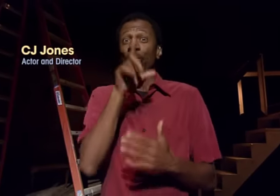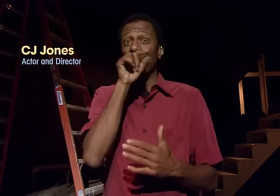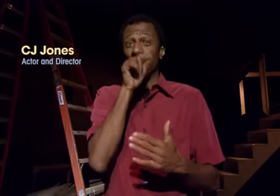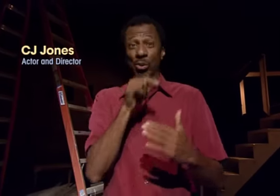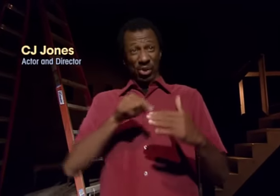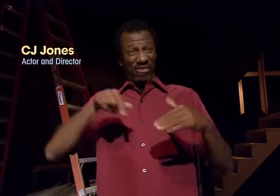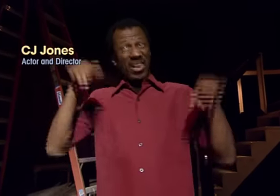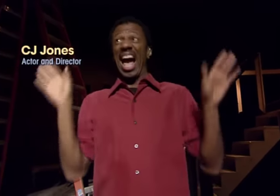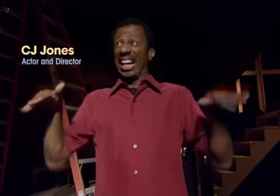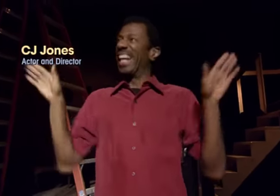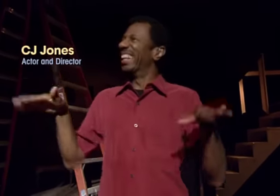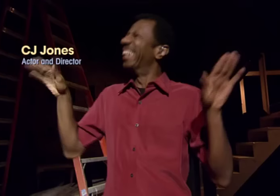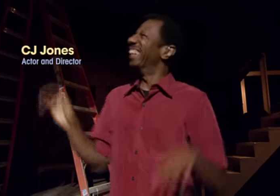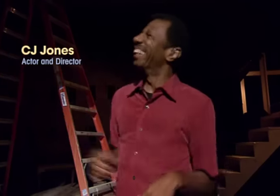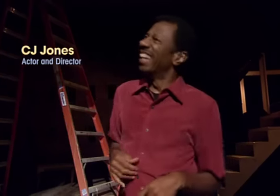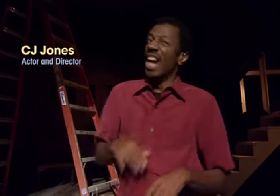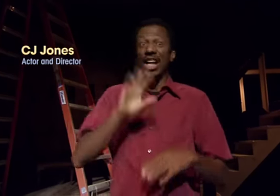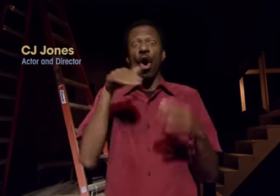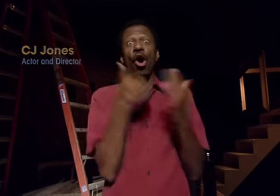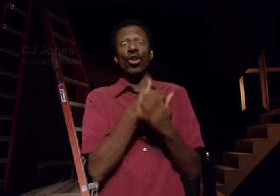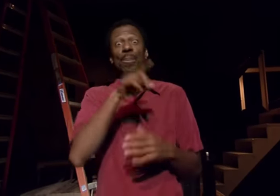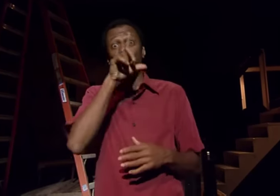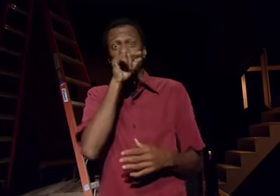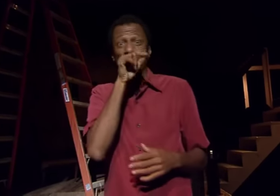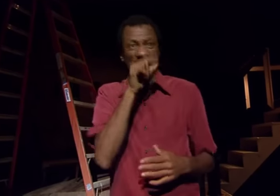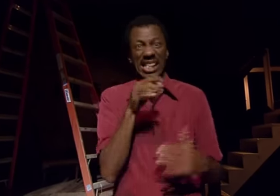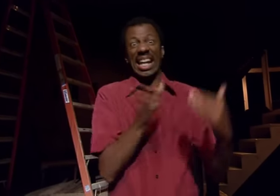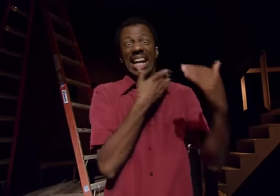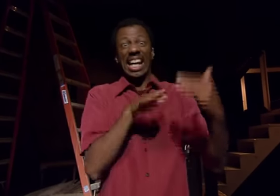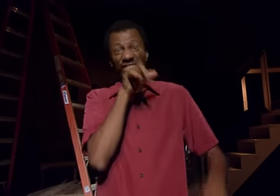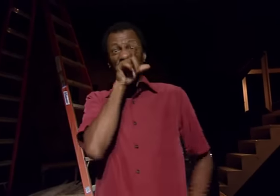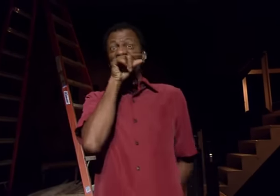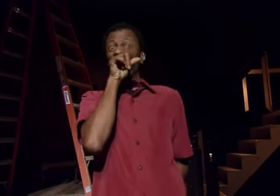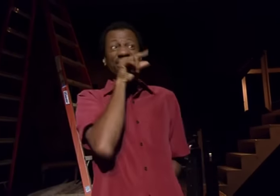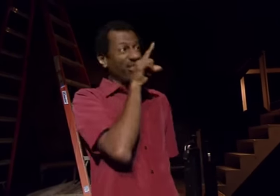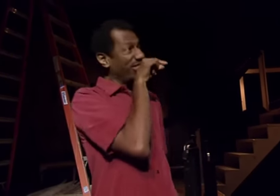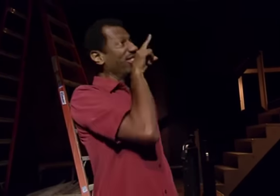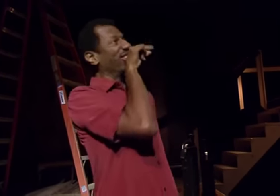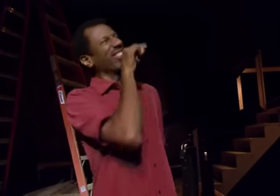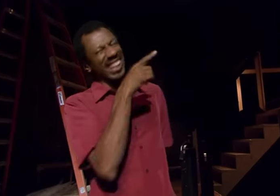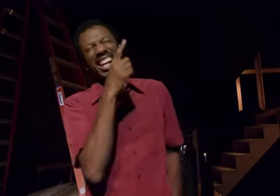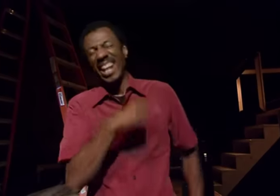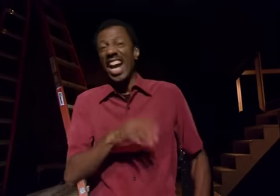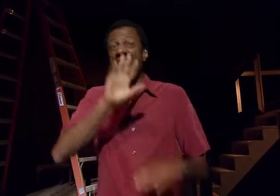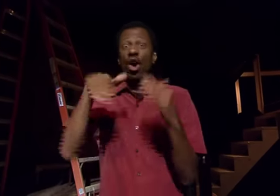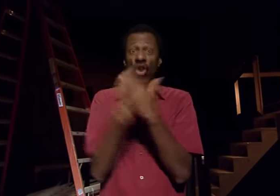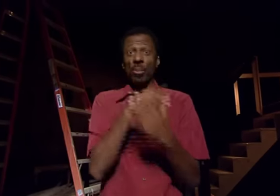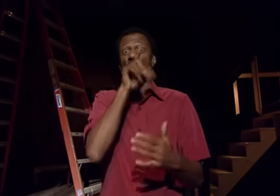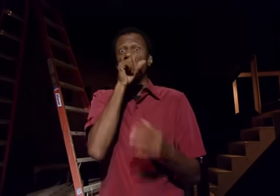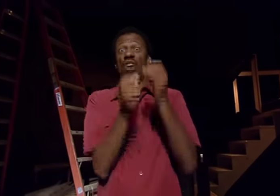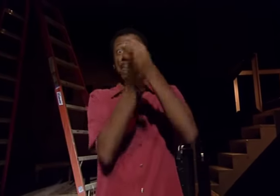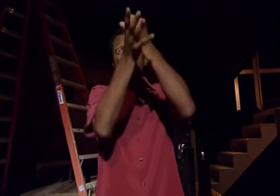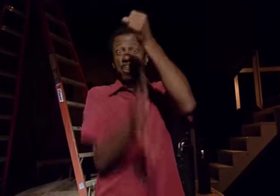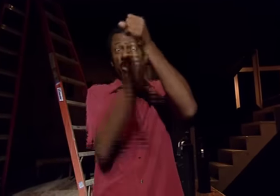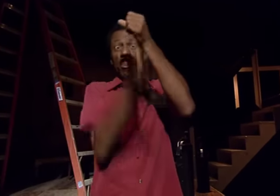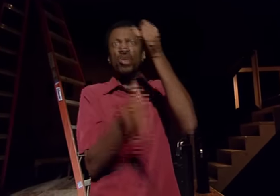All the birds were flying and all the birds were singing. (imitates birds calling) And all the bird droppings: